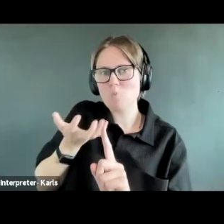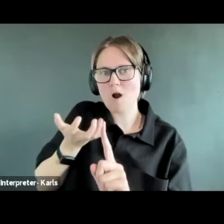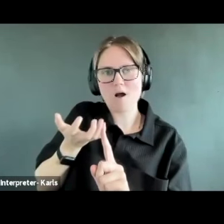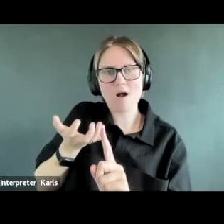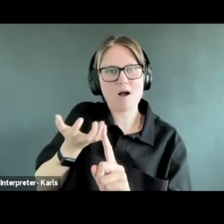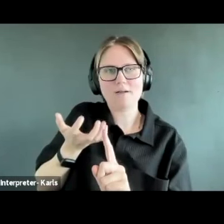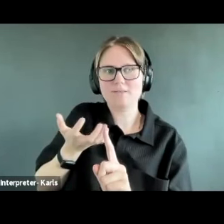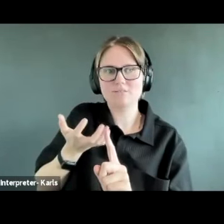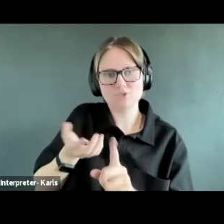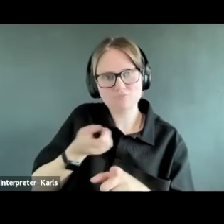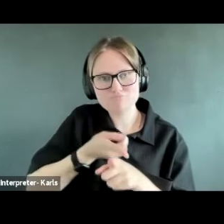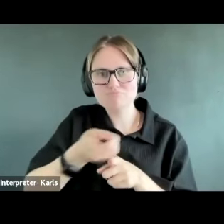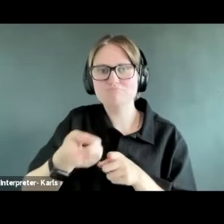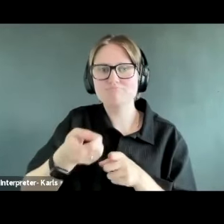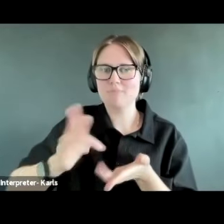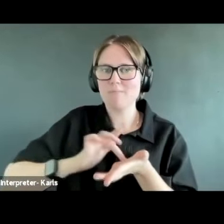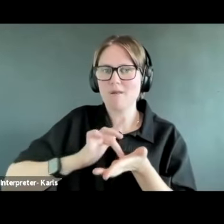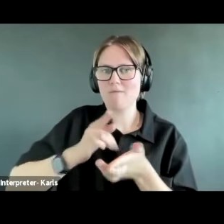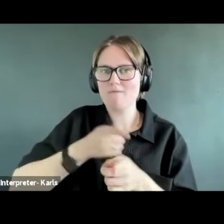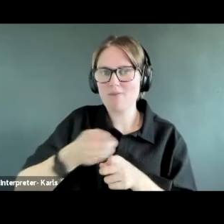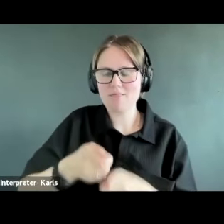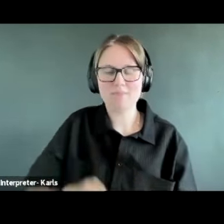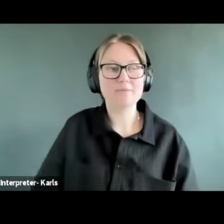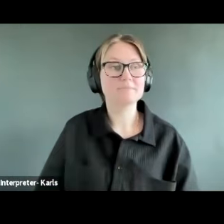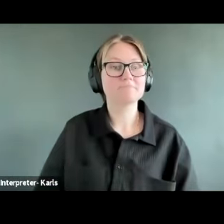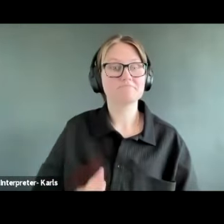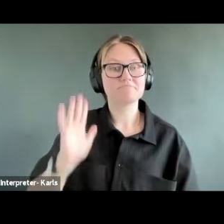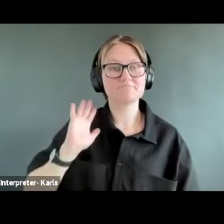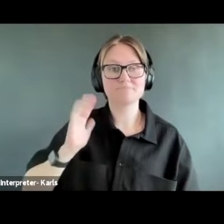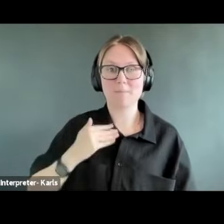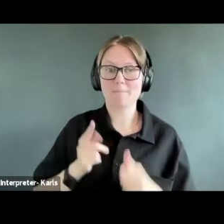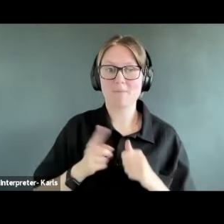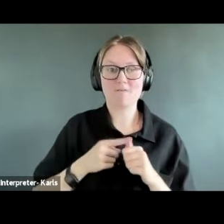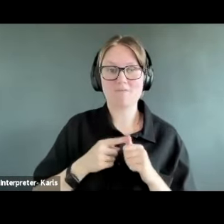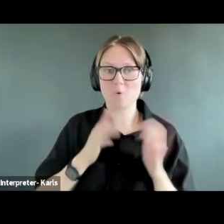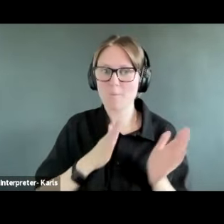field and and my original plan was to become a physician